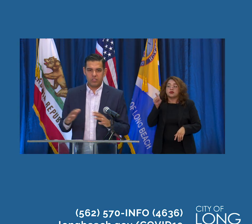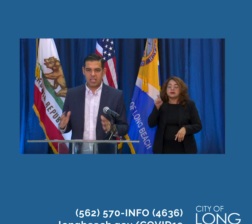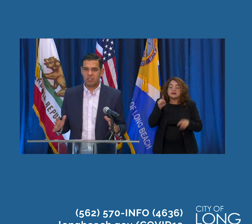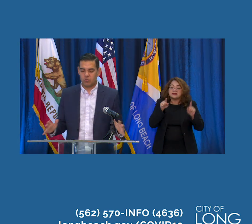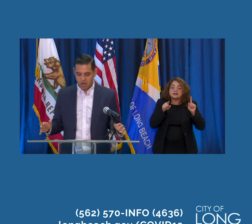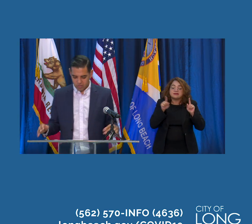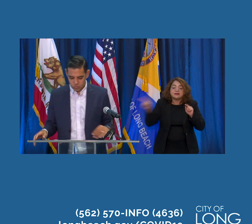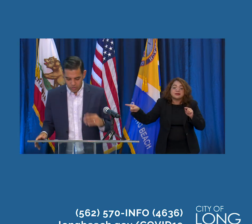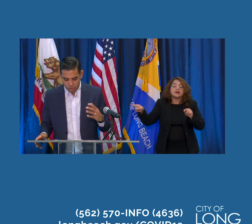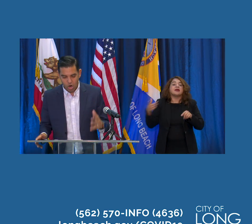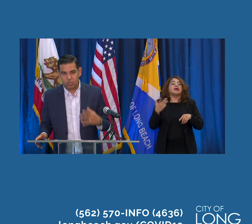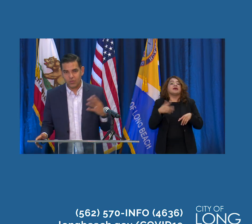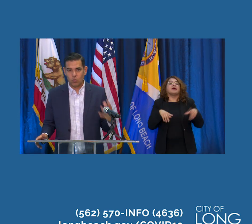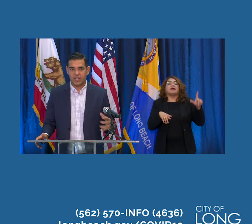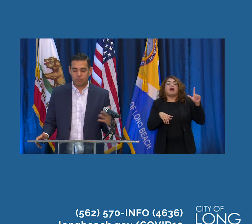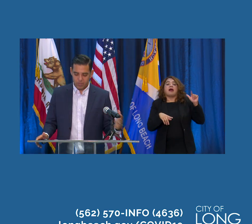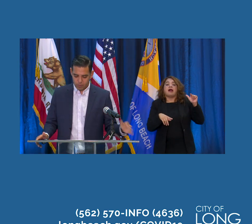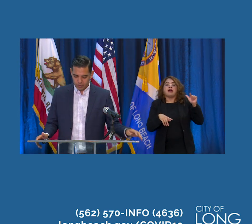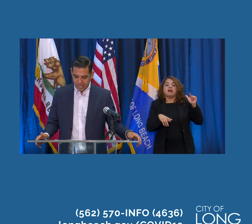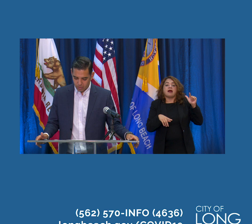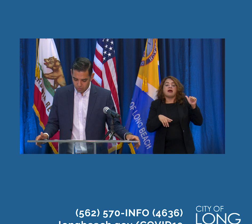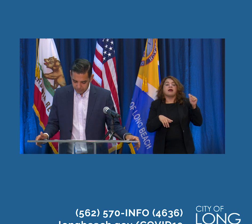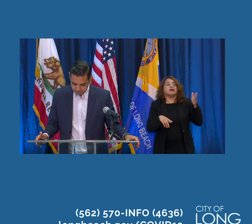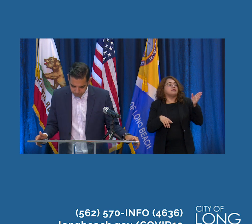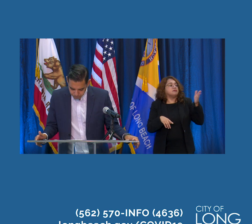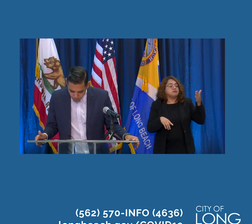all these counties around us, we are all in the widespread purple category.